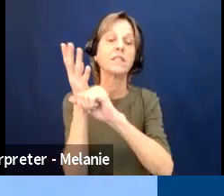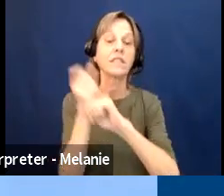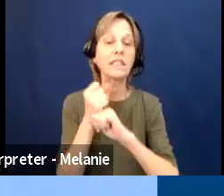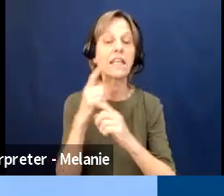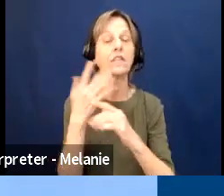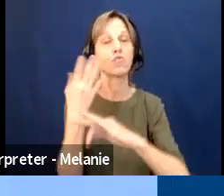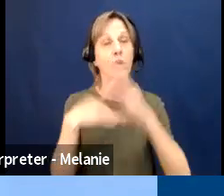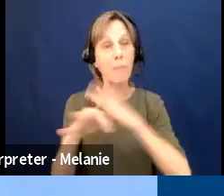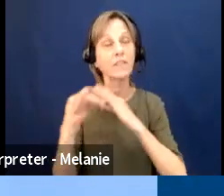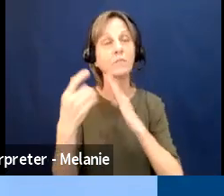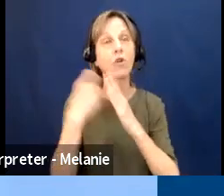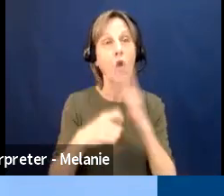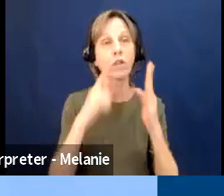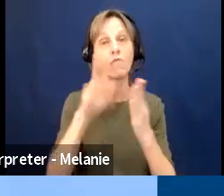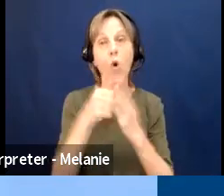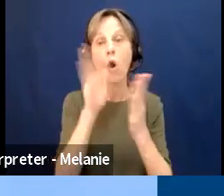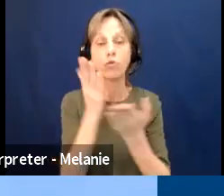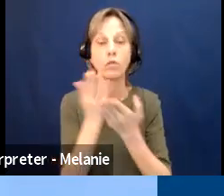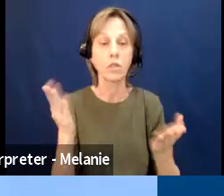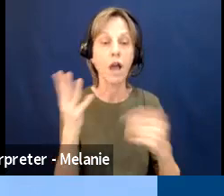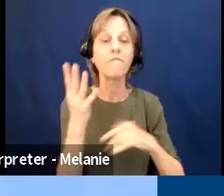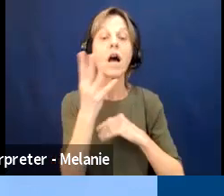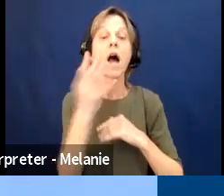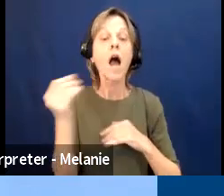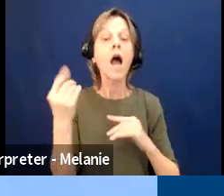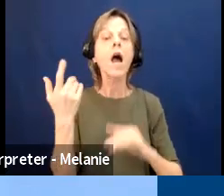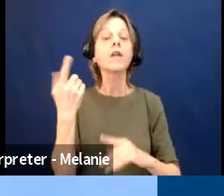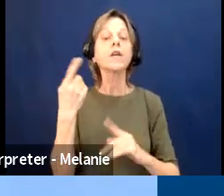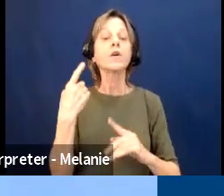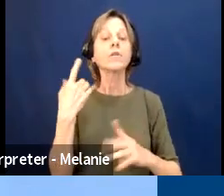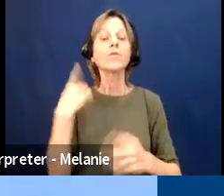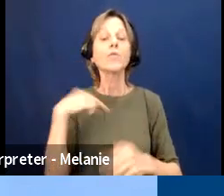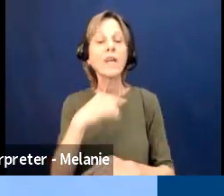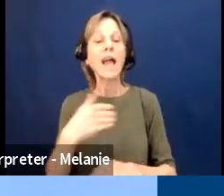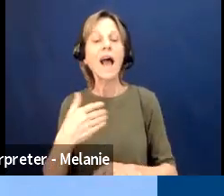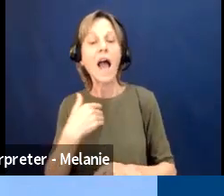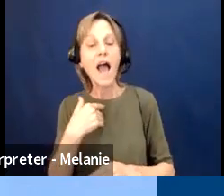it's essential to consider extra insurance or what we call scheduling big ticket items like antiques